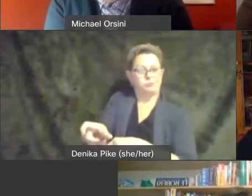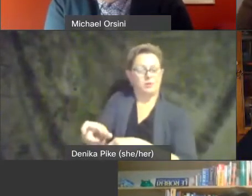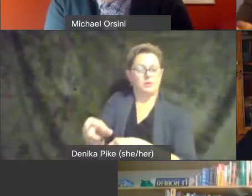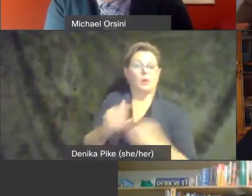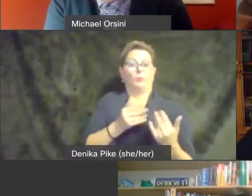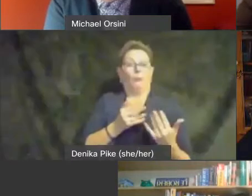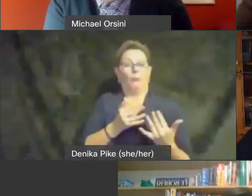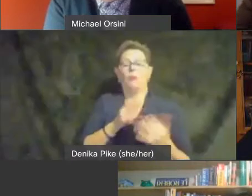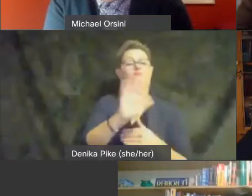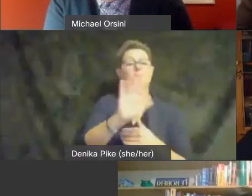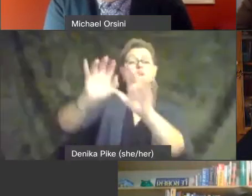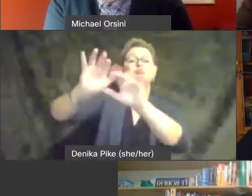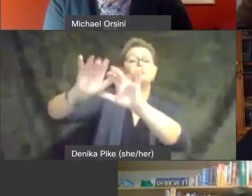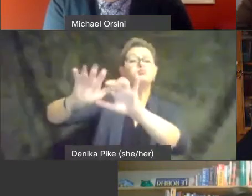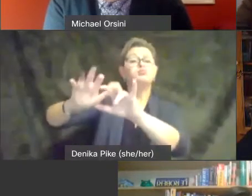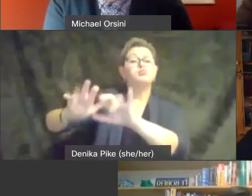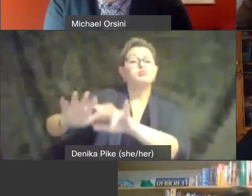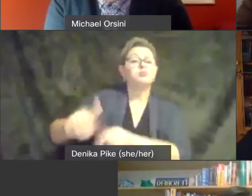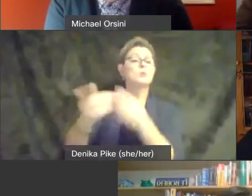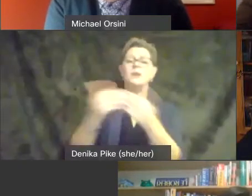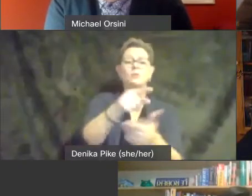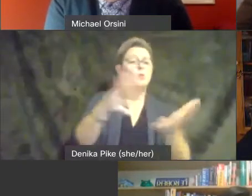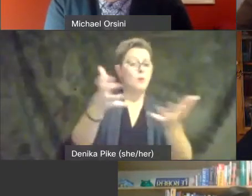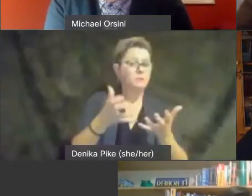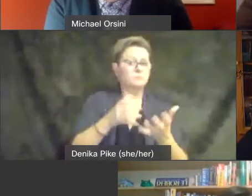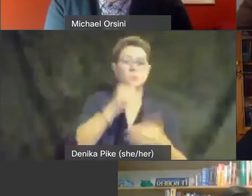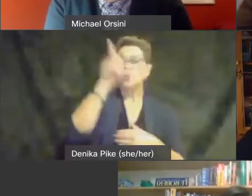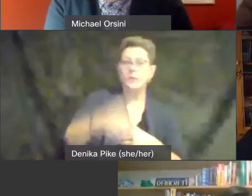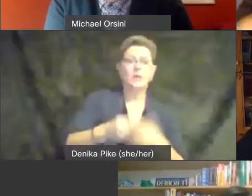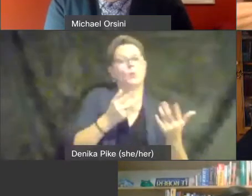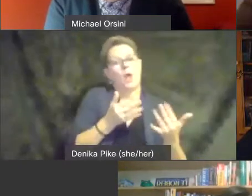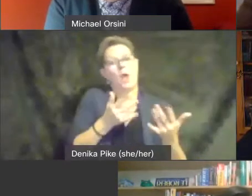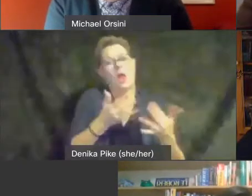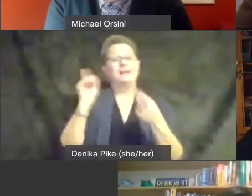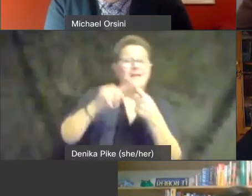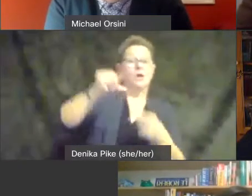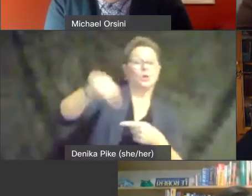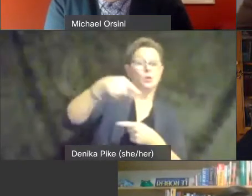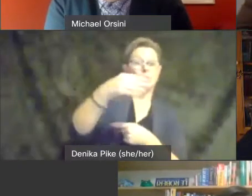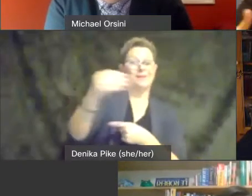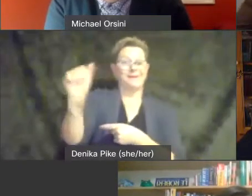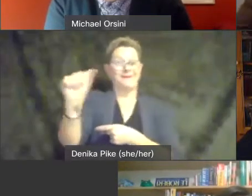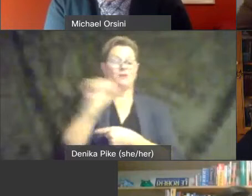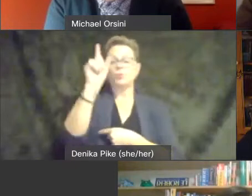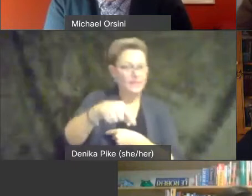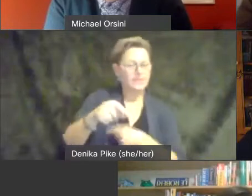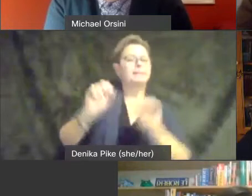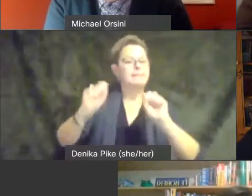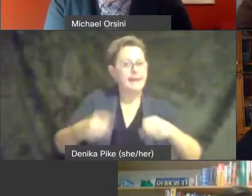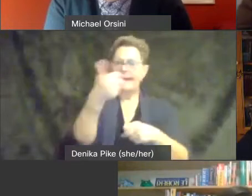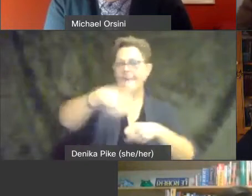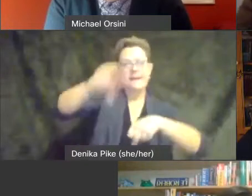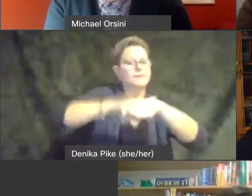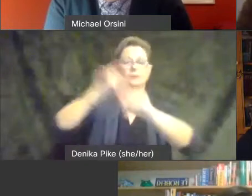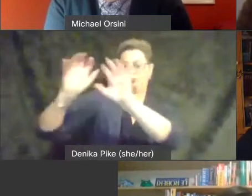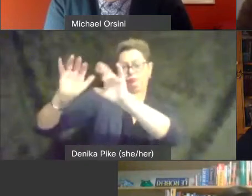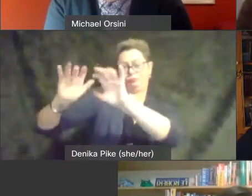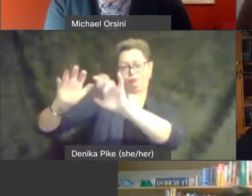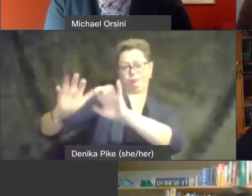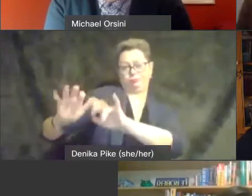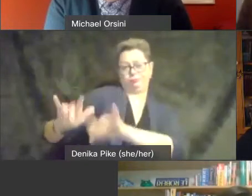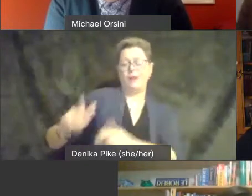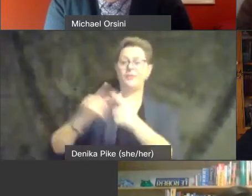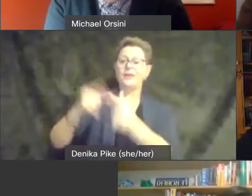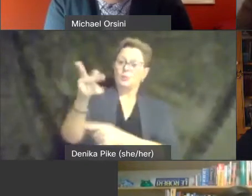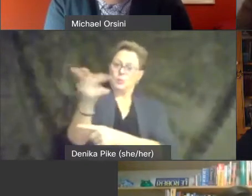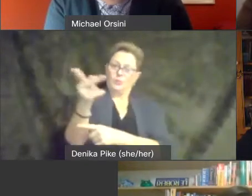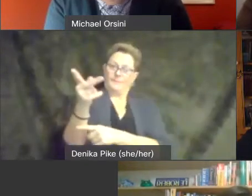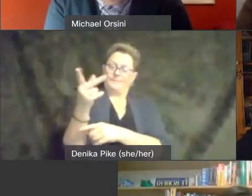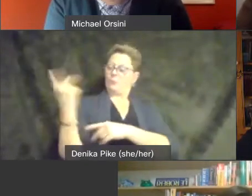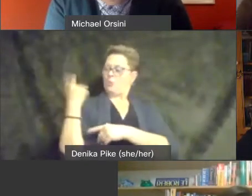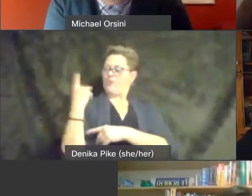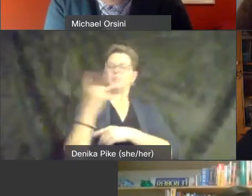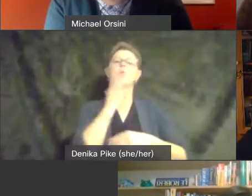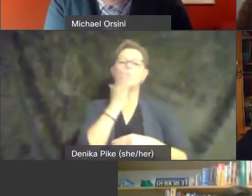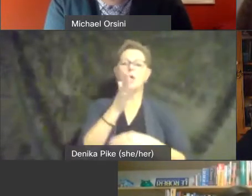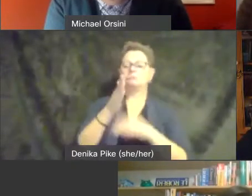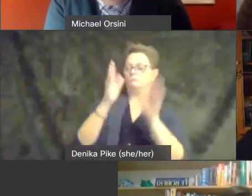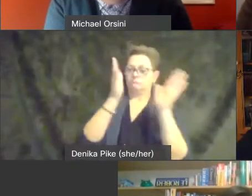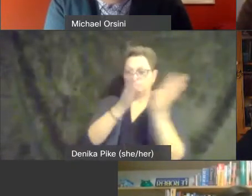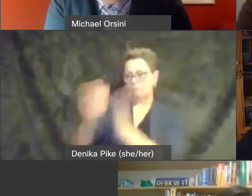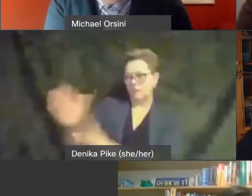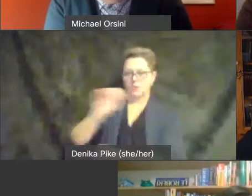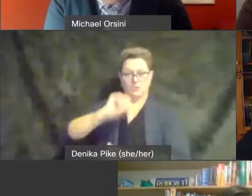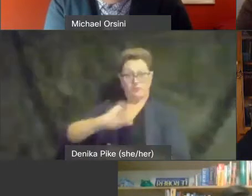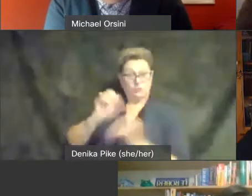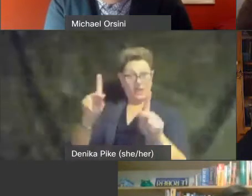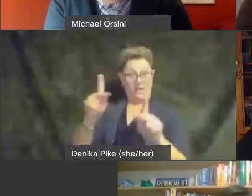...until you forget the question in a question and answer session, you can type it any time when it occurs to you and we're going to be going back through those and organizing them ourselves during that session. So you have questions by all means let fly.